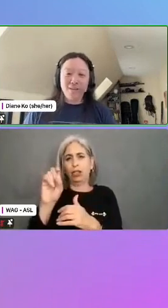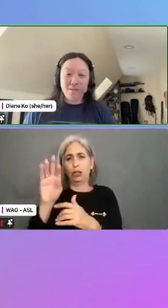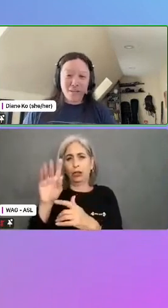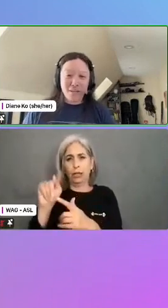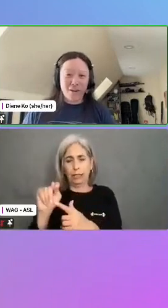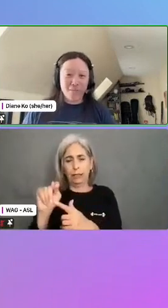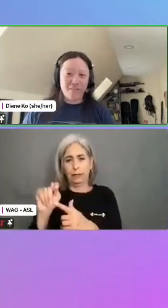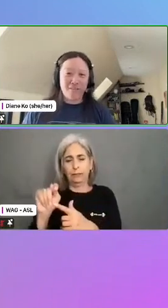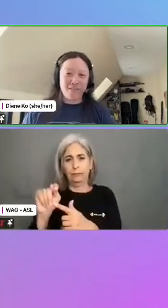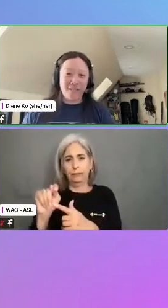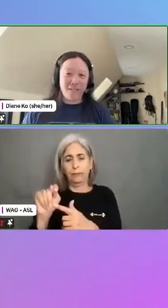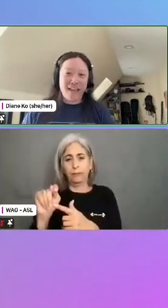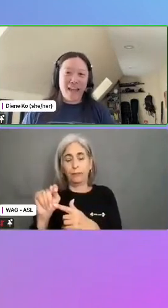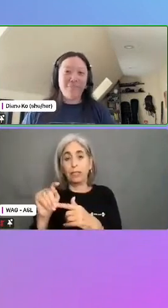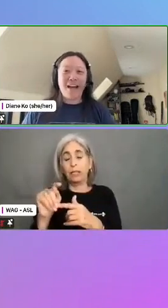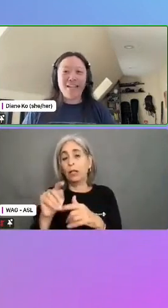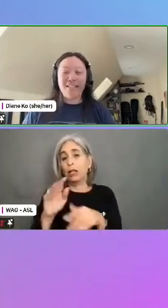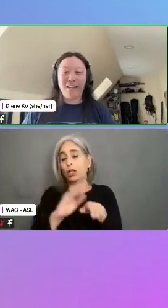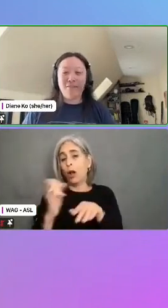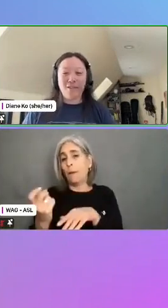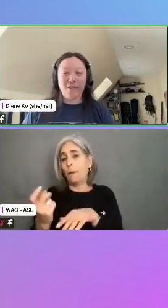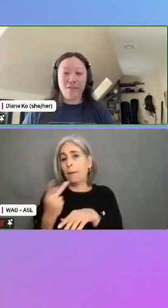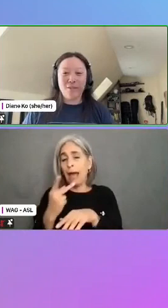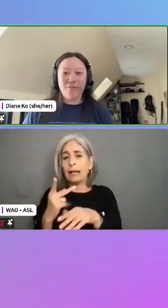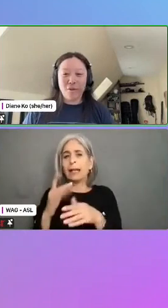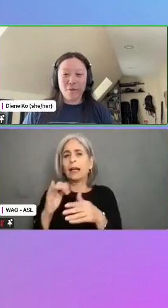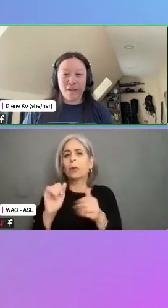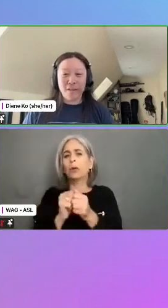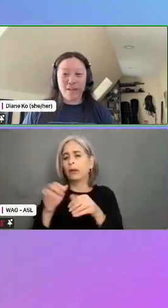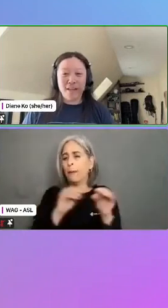This makes